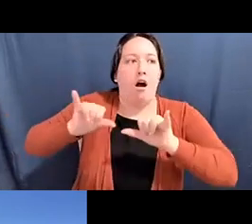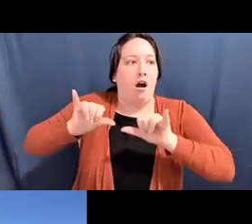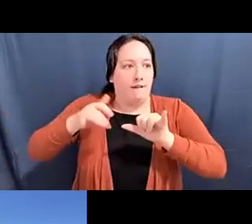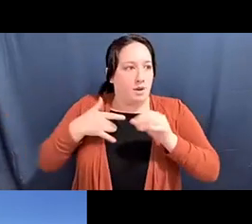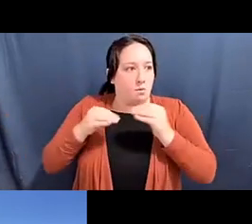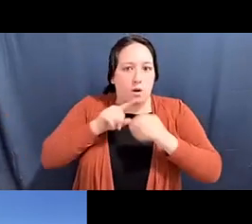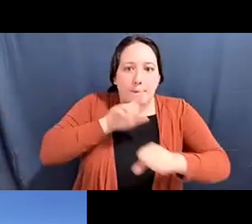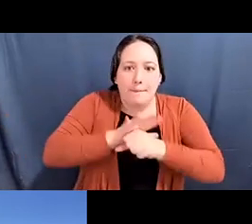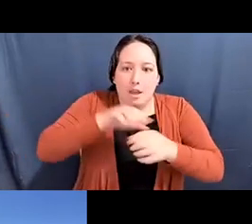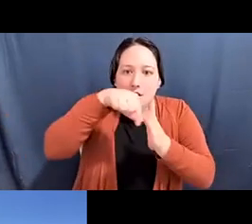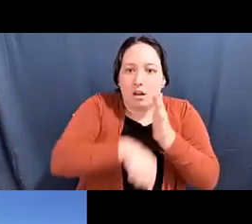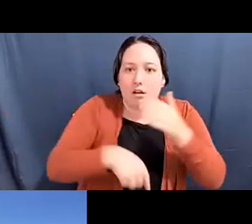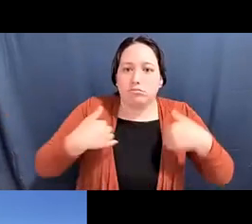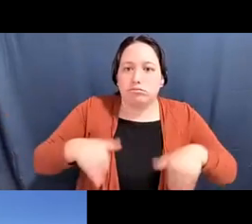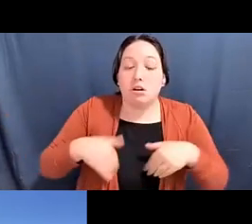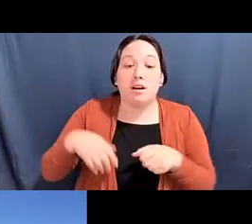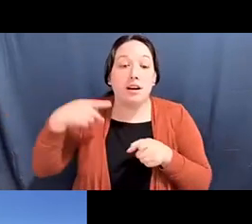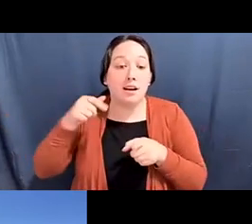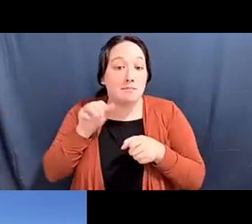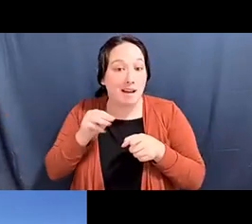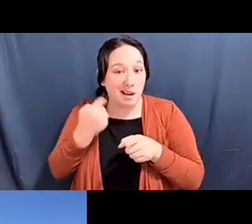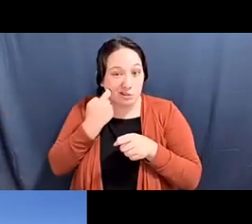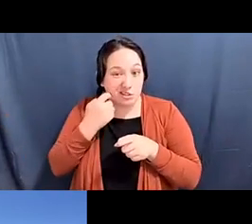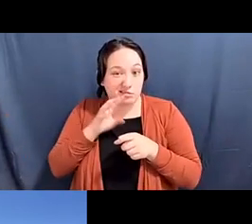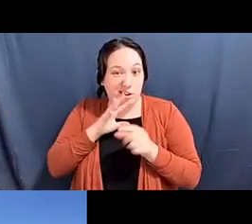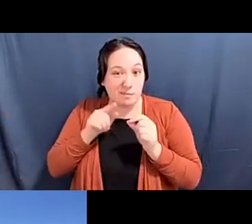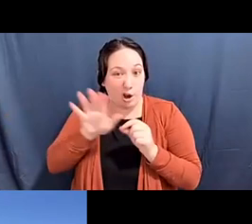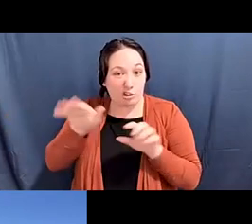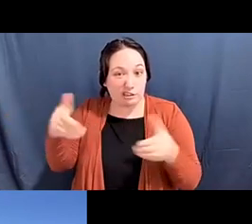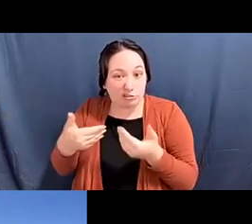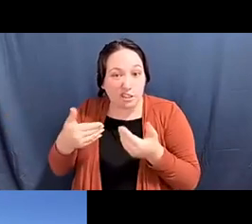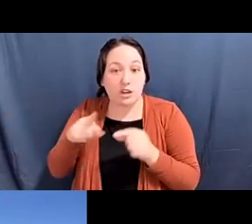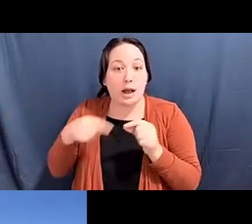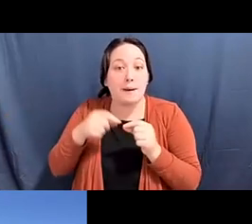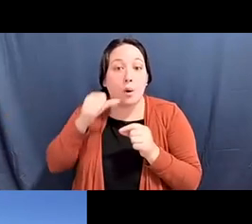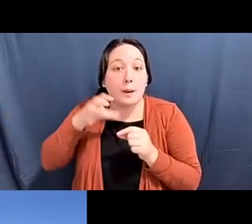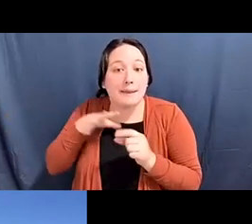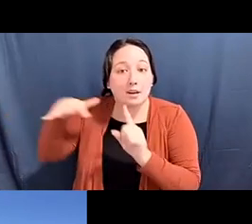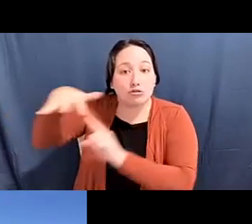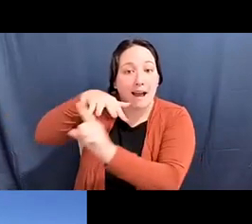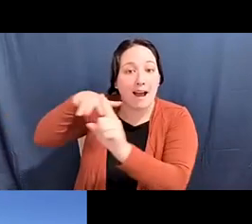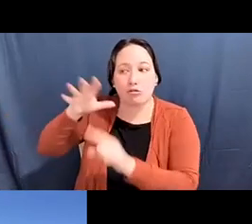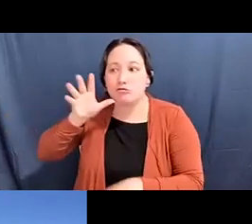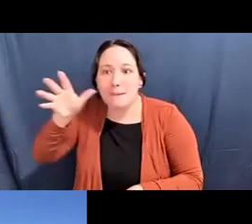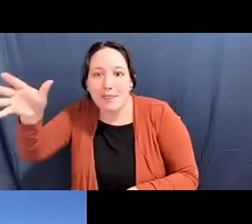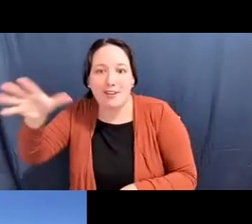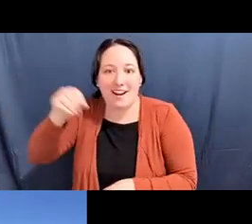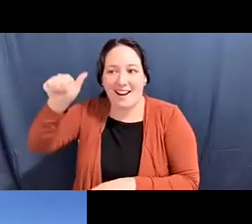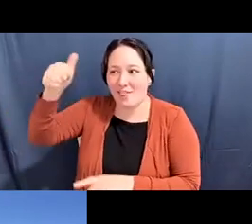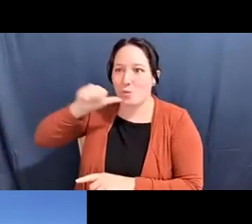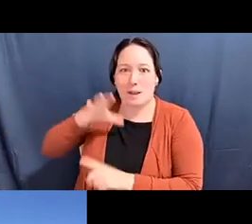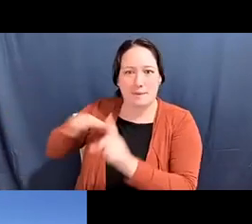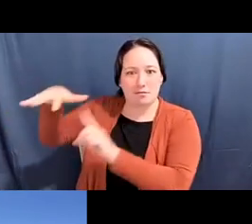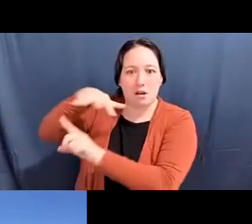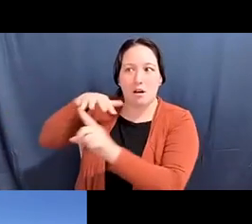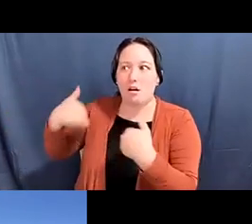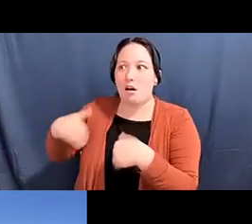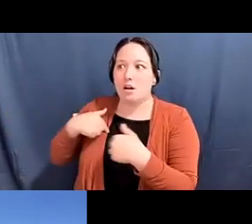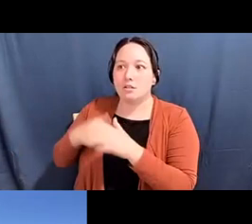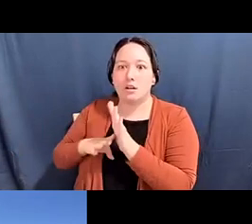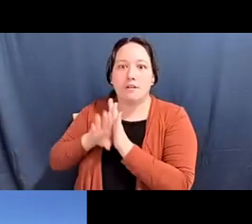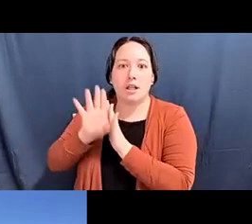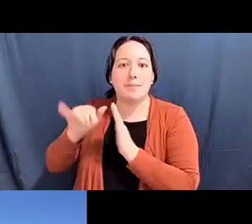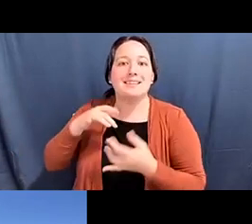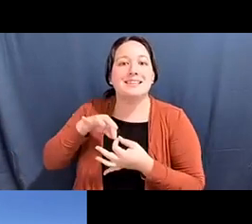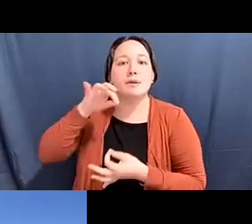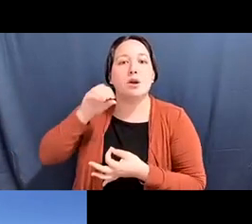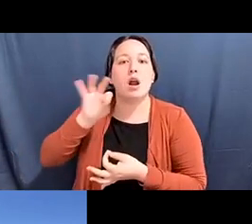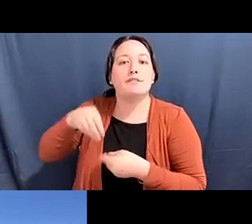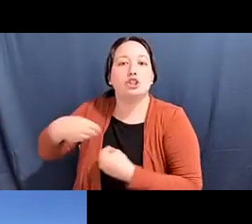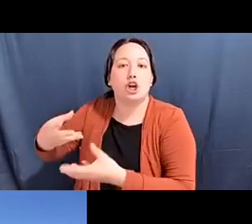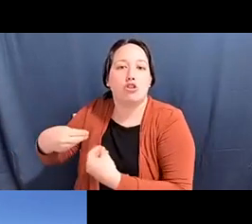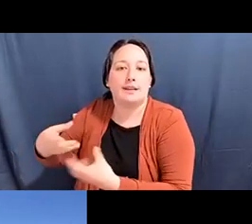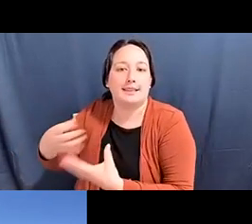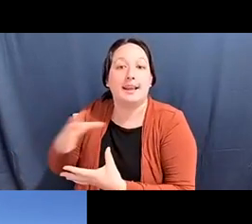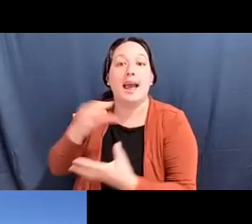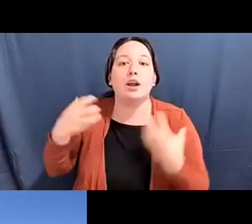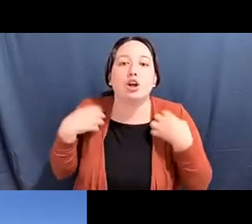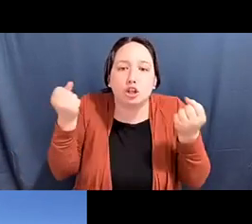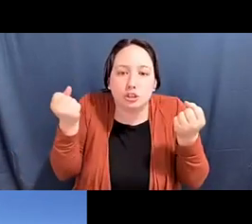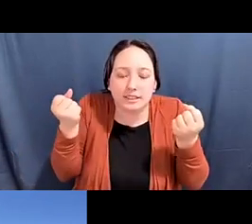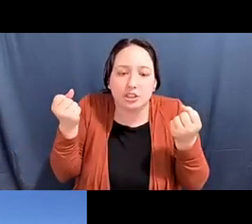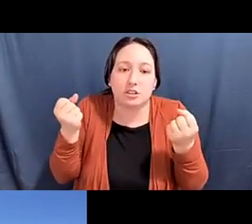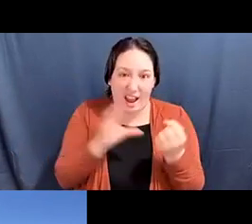Diane Fujino: In Pam's introduction, it was so beautiful, talking about how women around her. Through them she developed generosity, a spirit of generosity and courage, and I can tell you myself that I